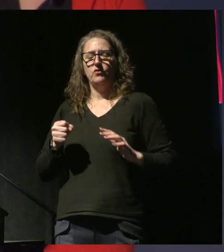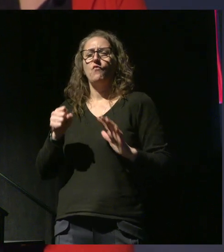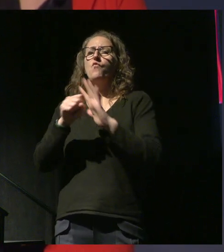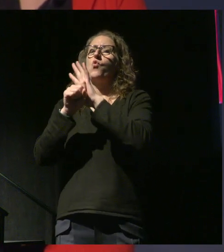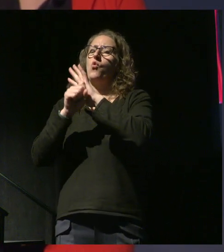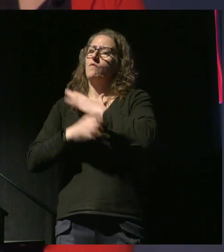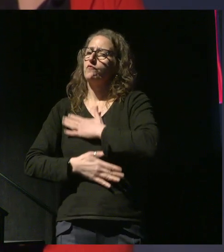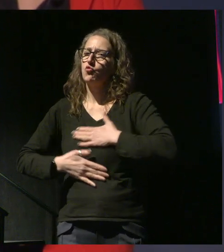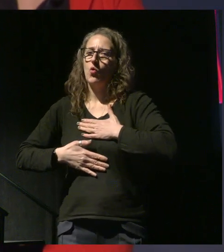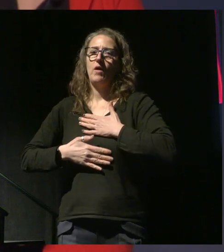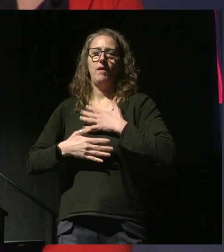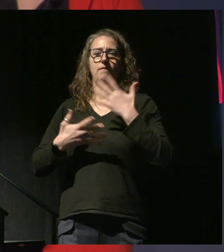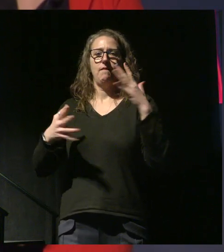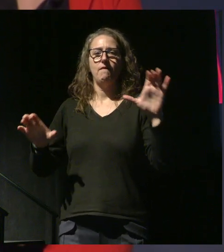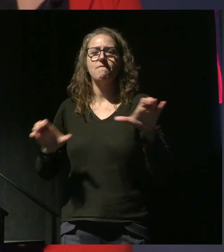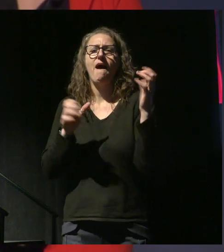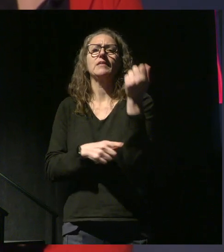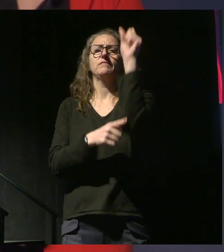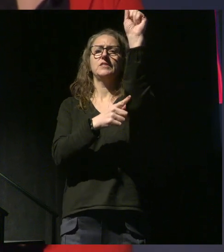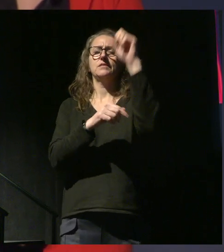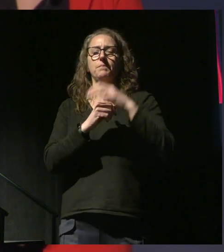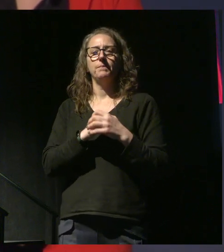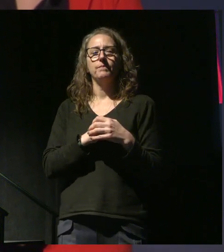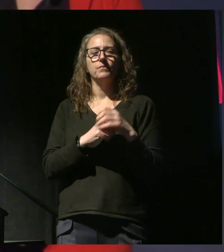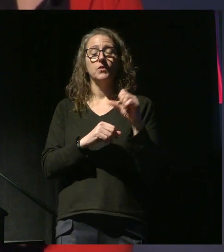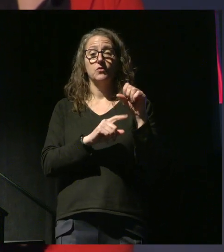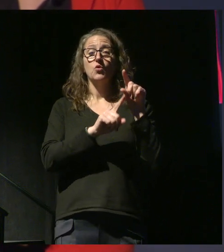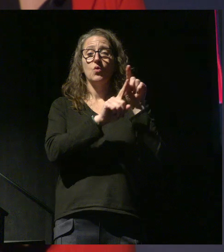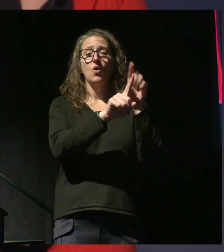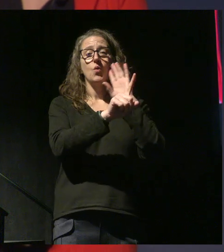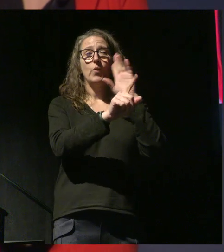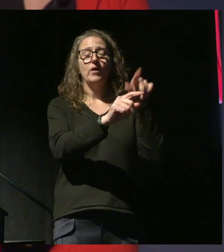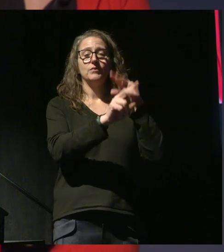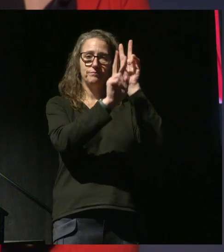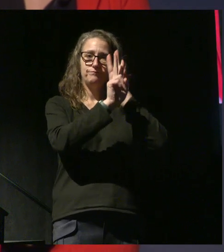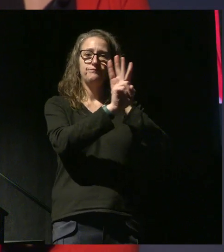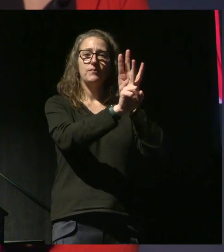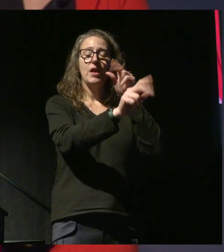and she will be remembered and her work will inspire